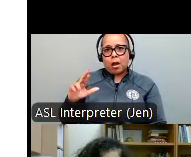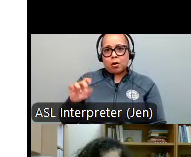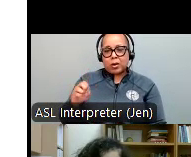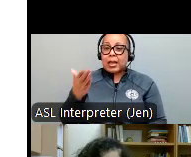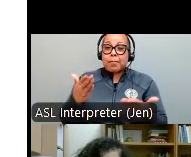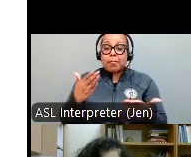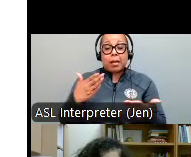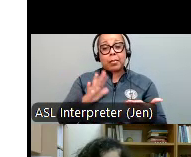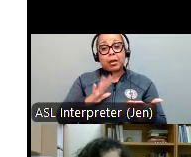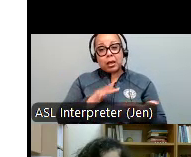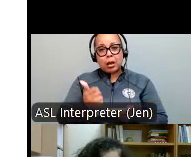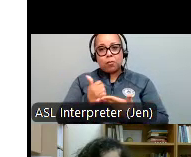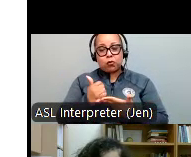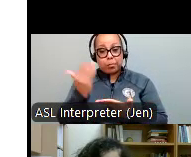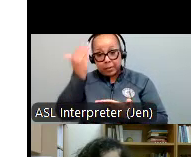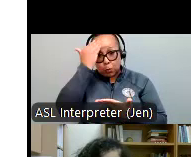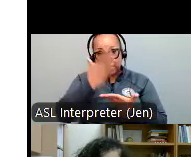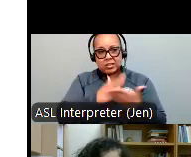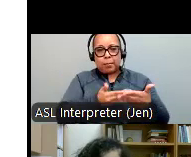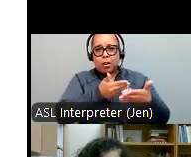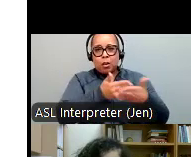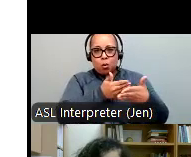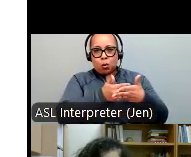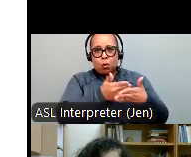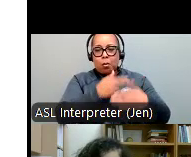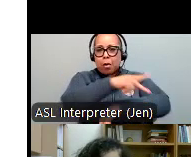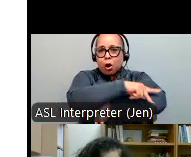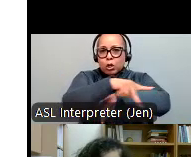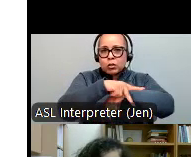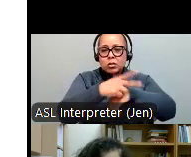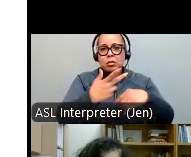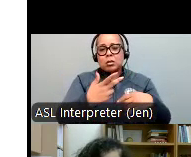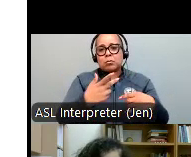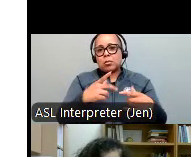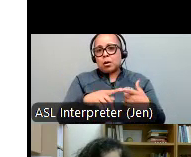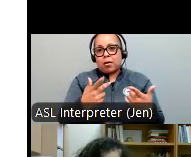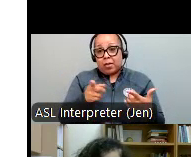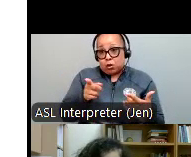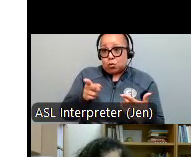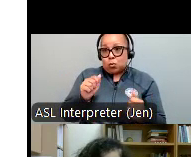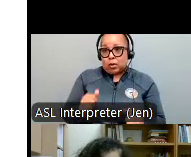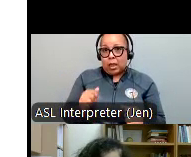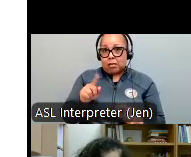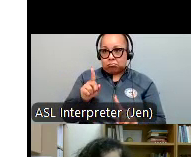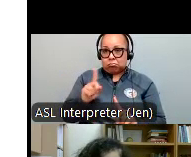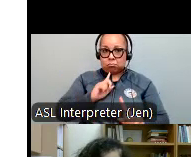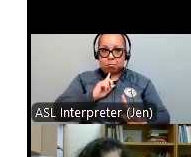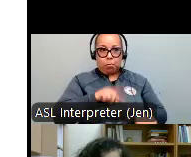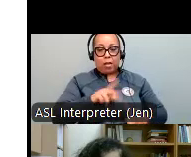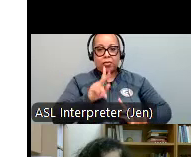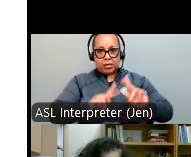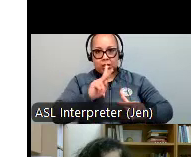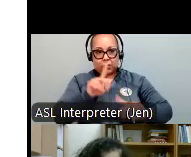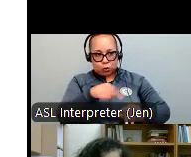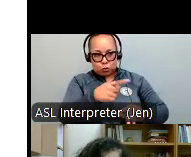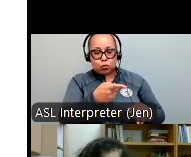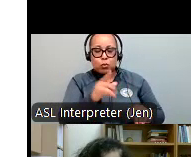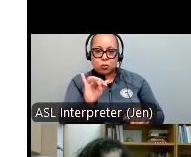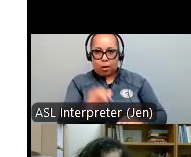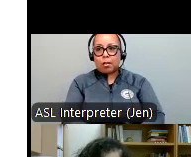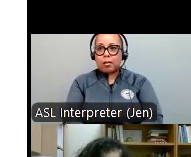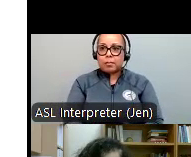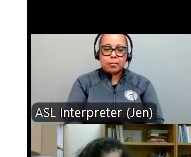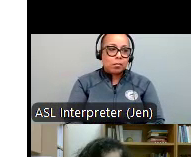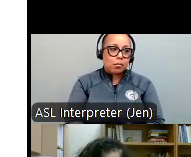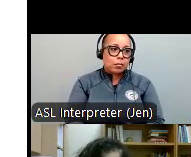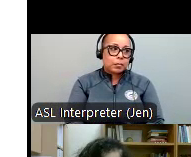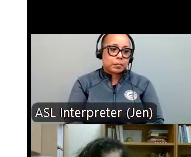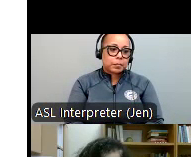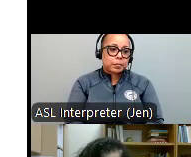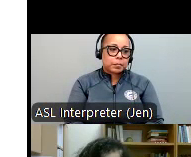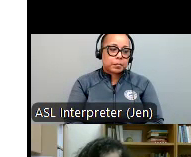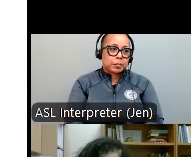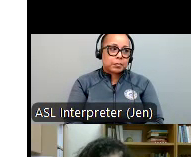Just be aware of some local parks or nearby parks that you can point these individuals to as well.